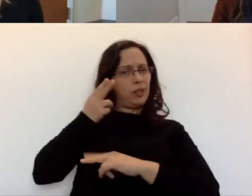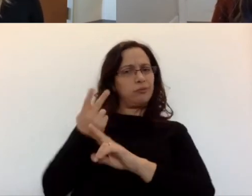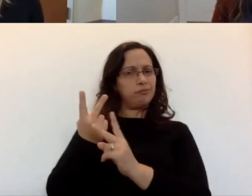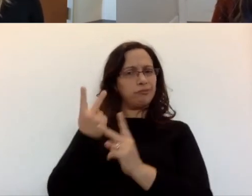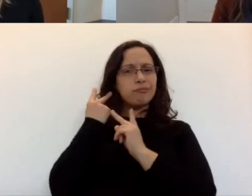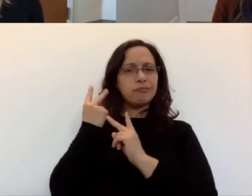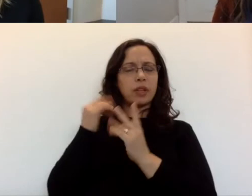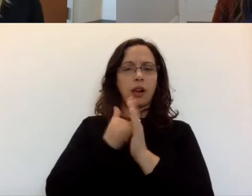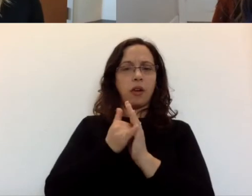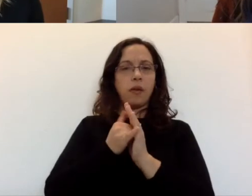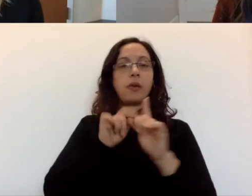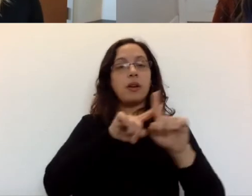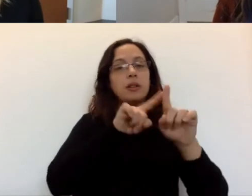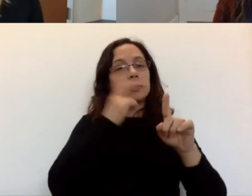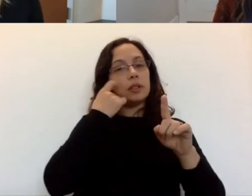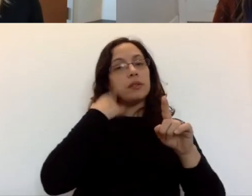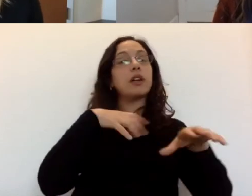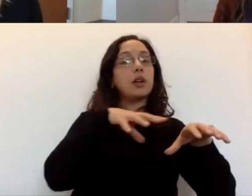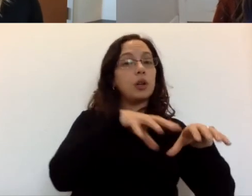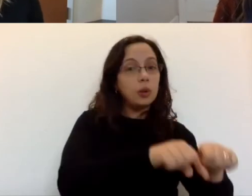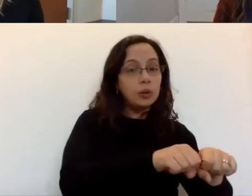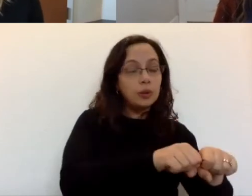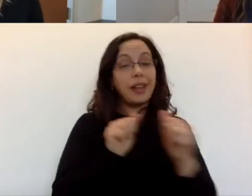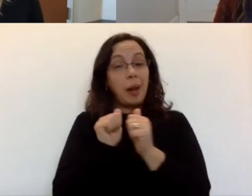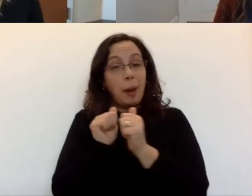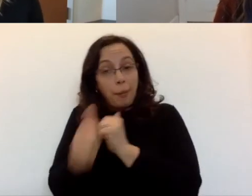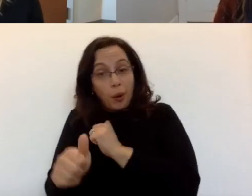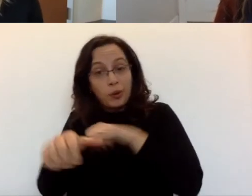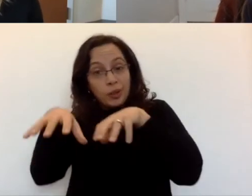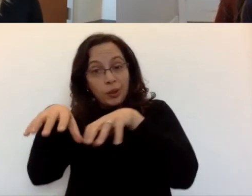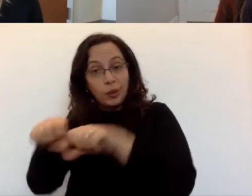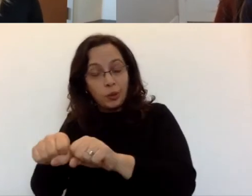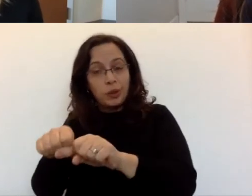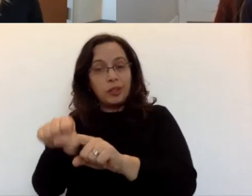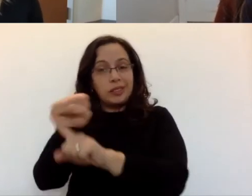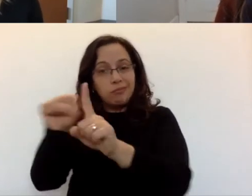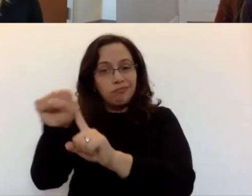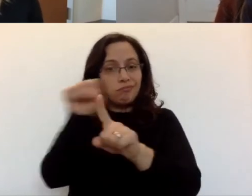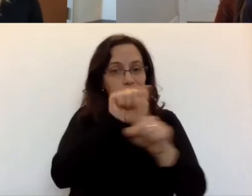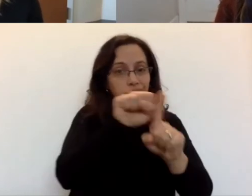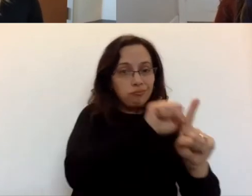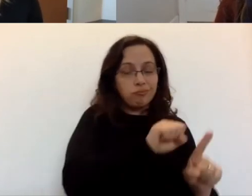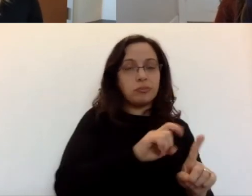colonial and post-colonial settings but we also need to acknowledge that sometimes agency can be